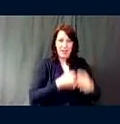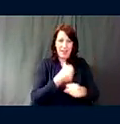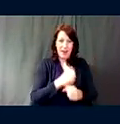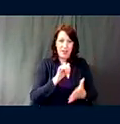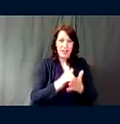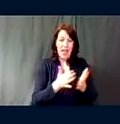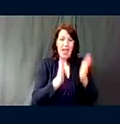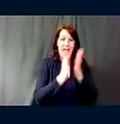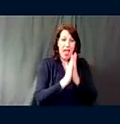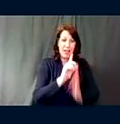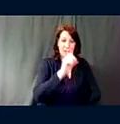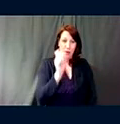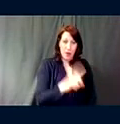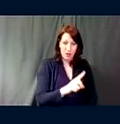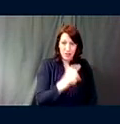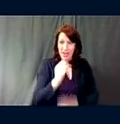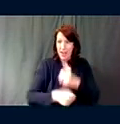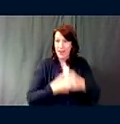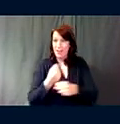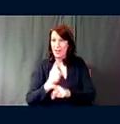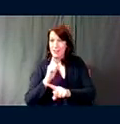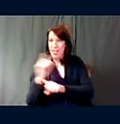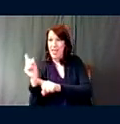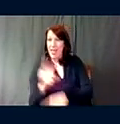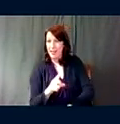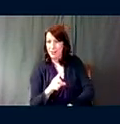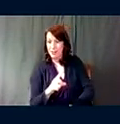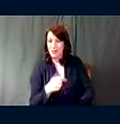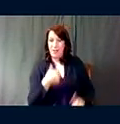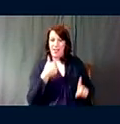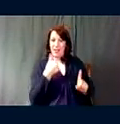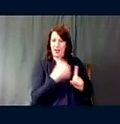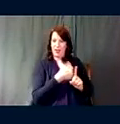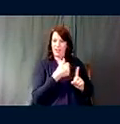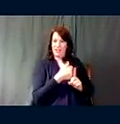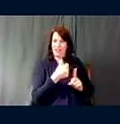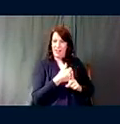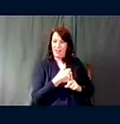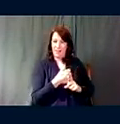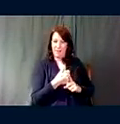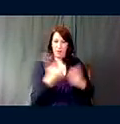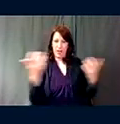YEARS THAT ASK QUESTIONS, AND YEARS THAT ANSWER QUESTIONS.